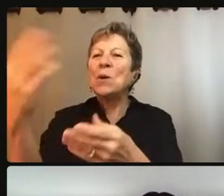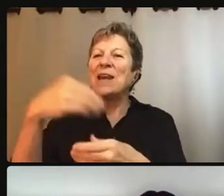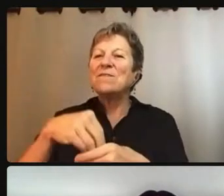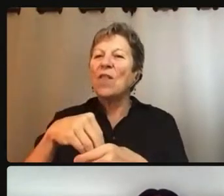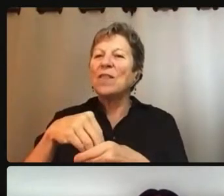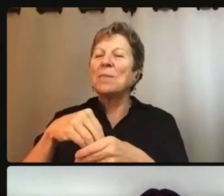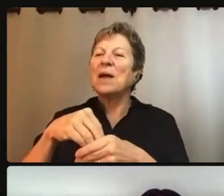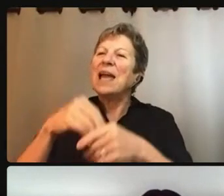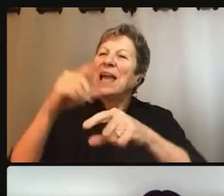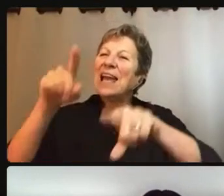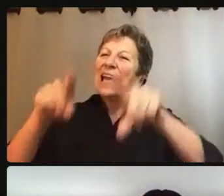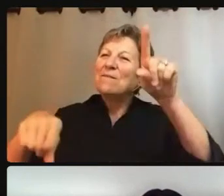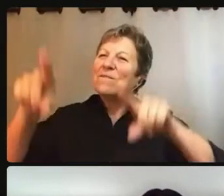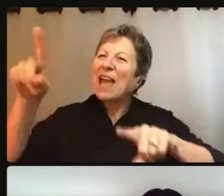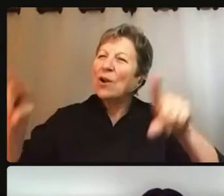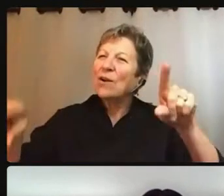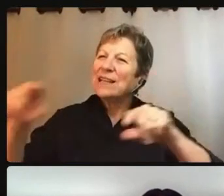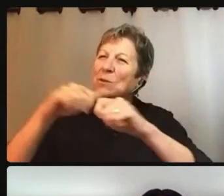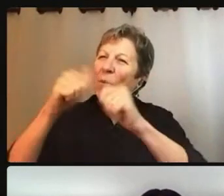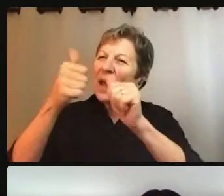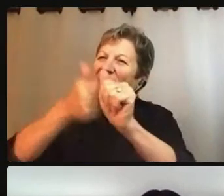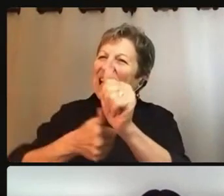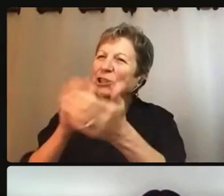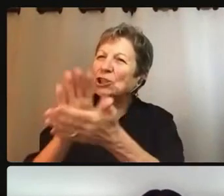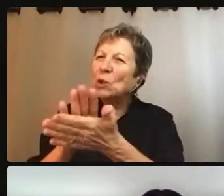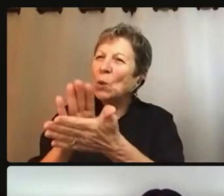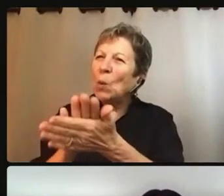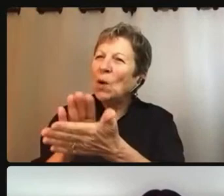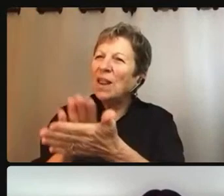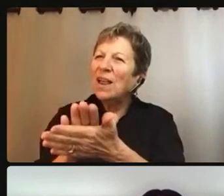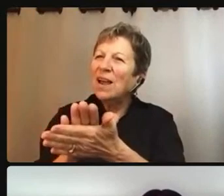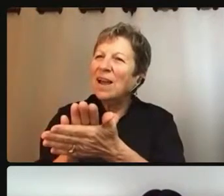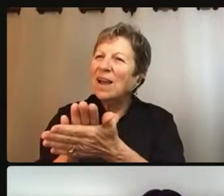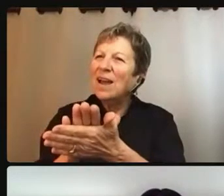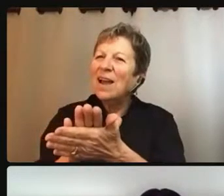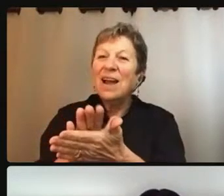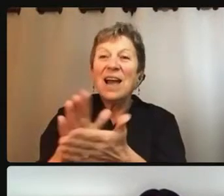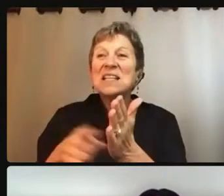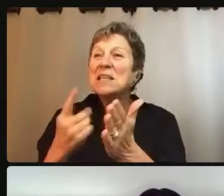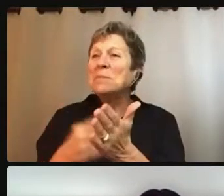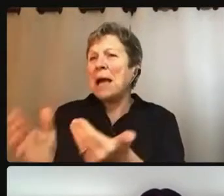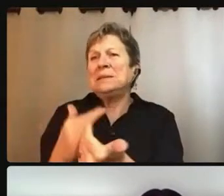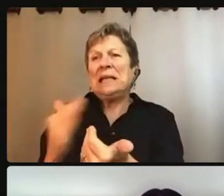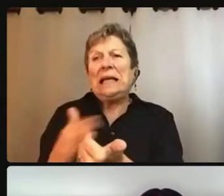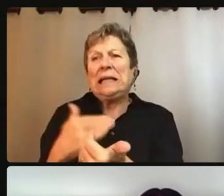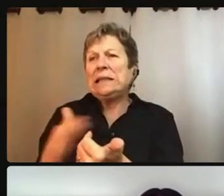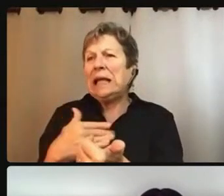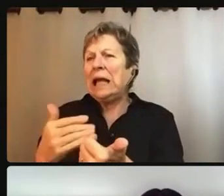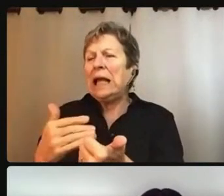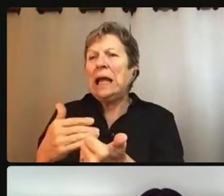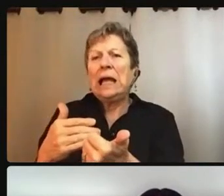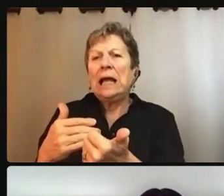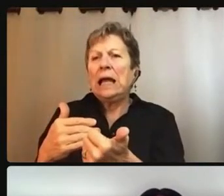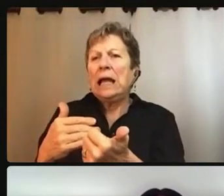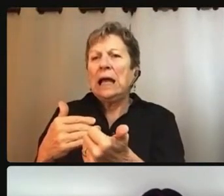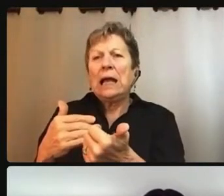ENGAGINGILIES TO REALLY